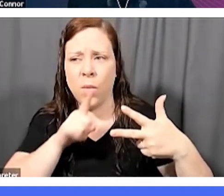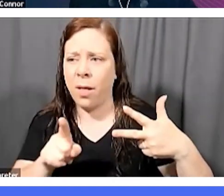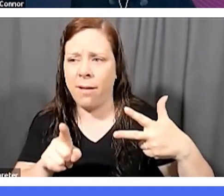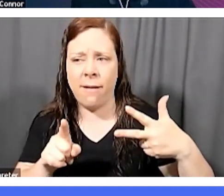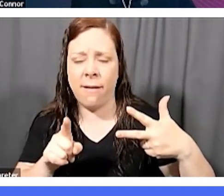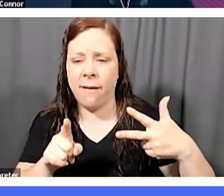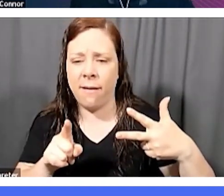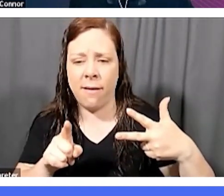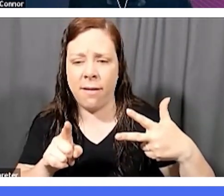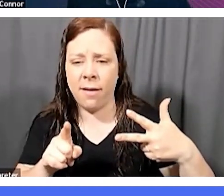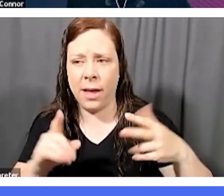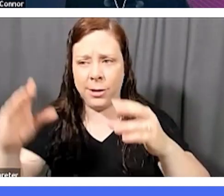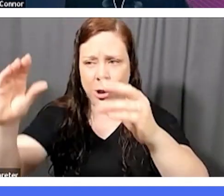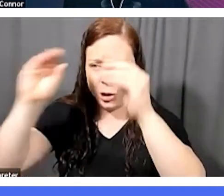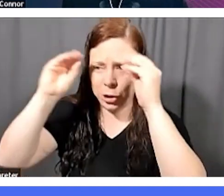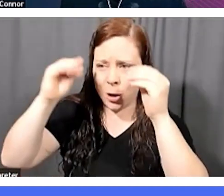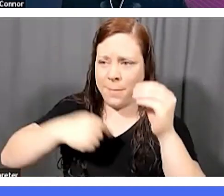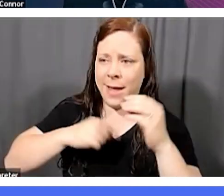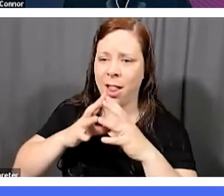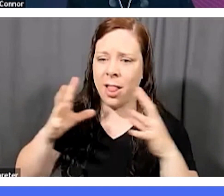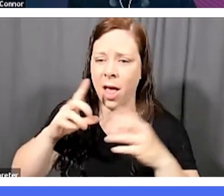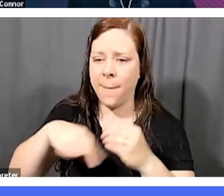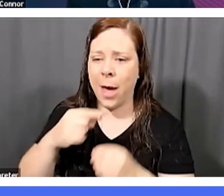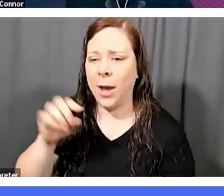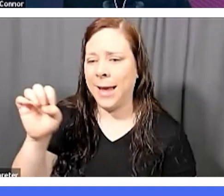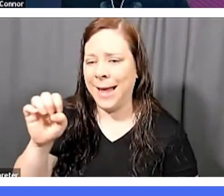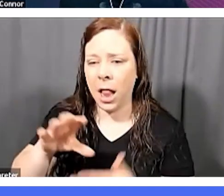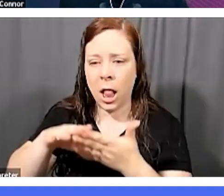of what I have learned about e-learning. So Marjie Howey is on our enablement team